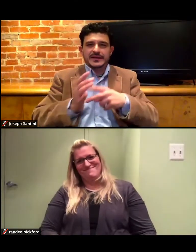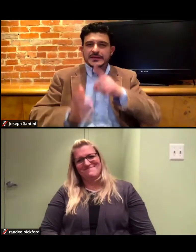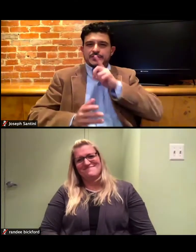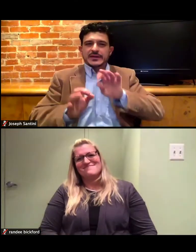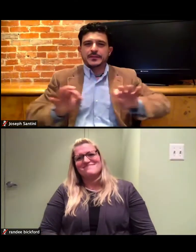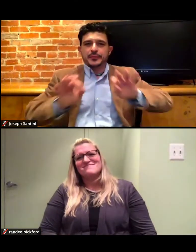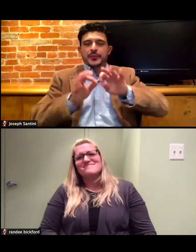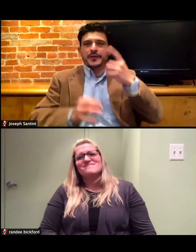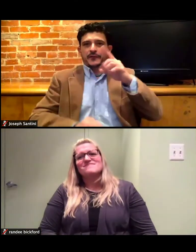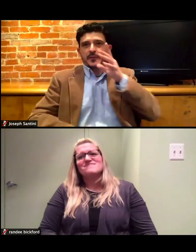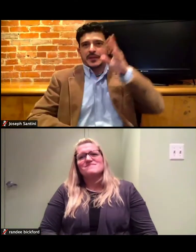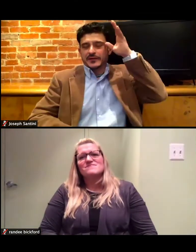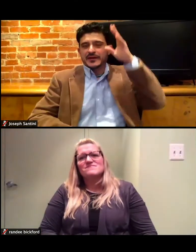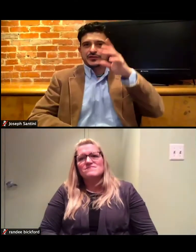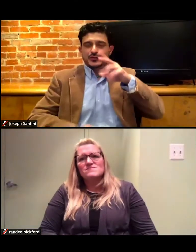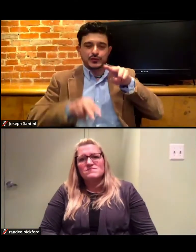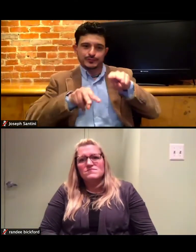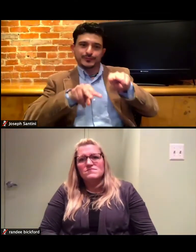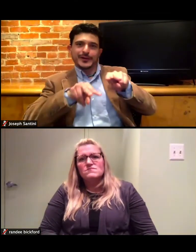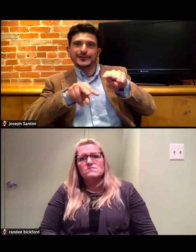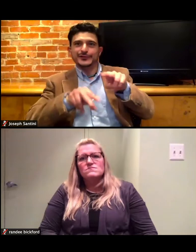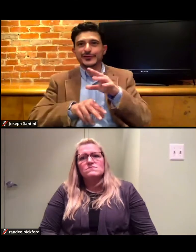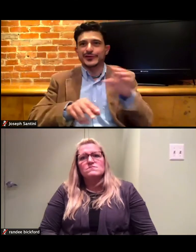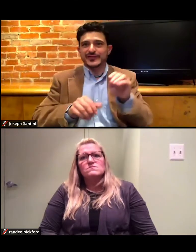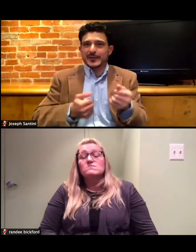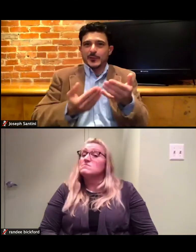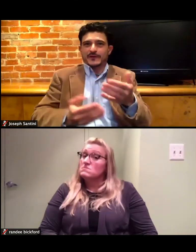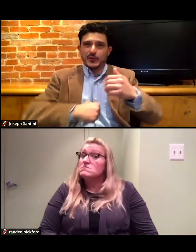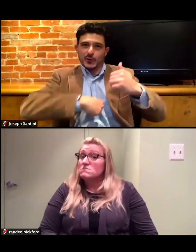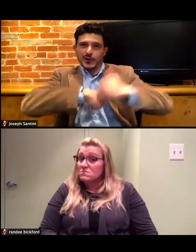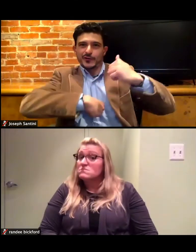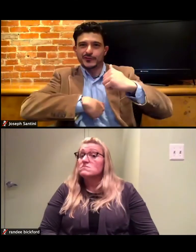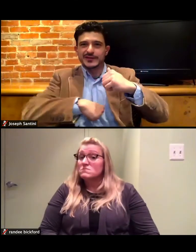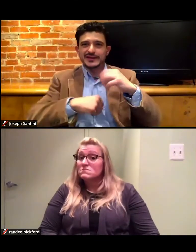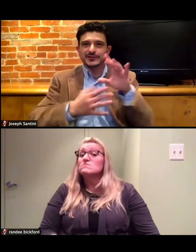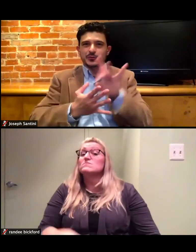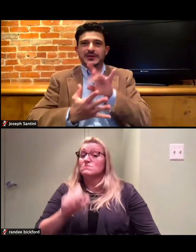that'll have a result later. And it's really important for parents to watch